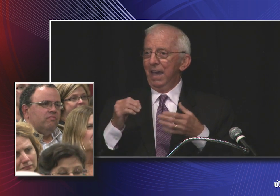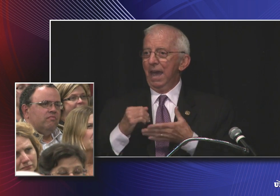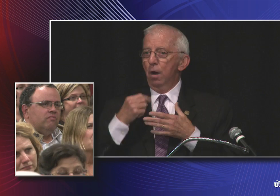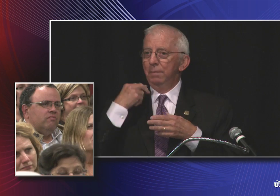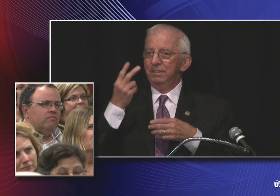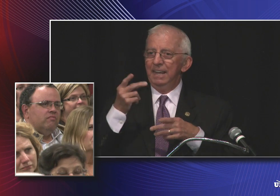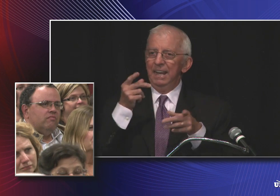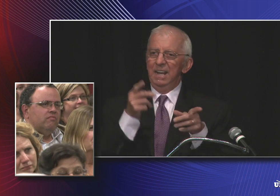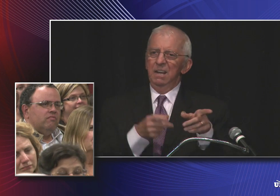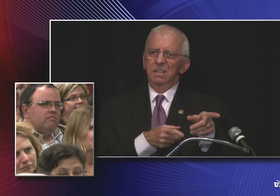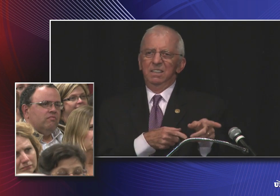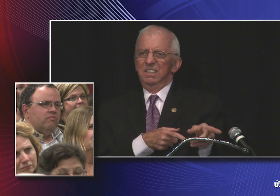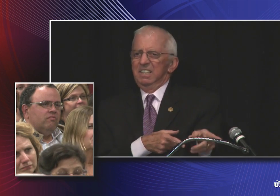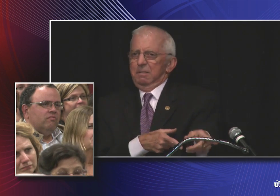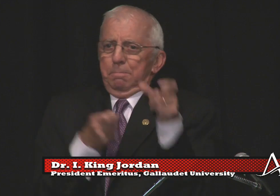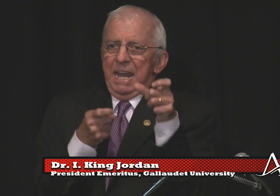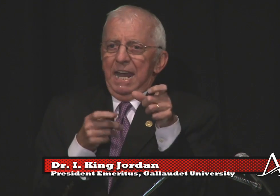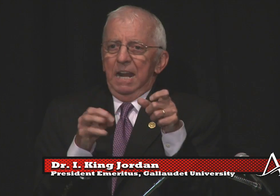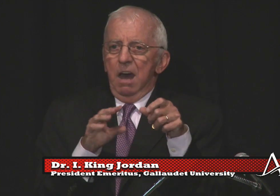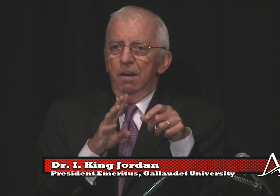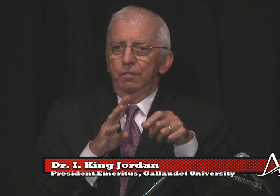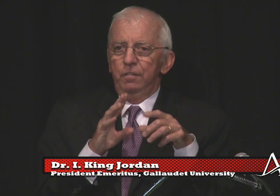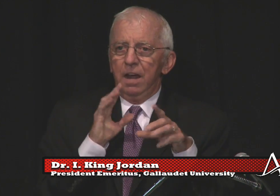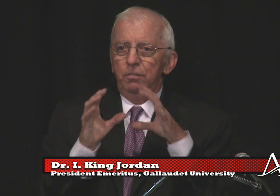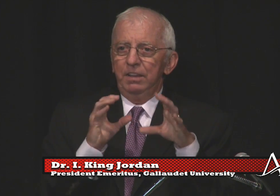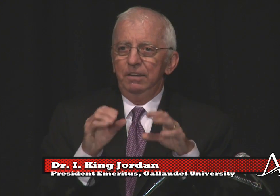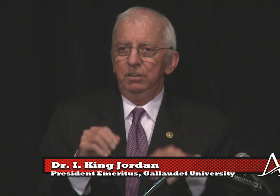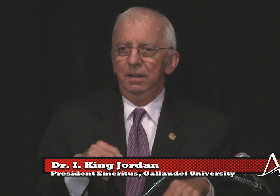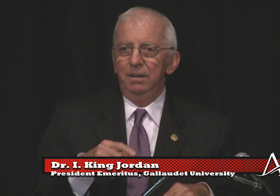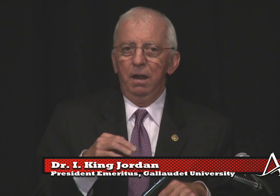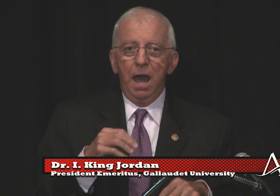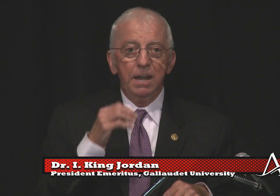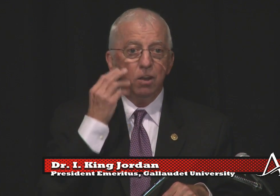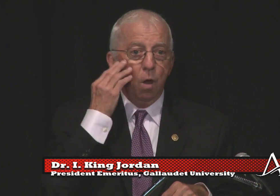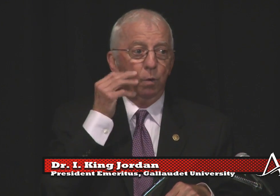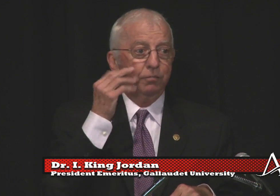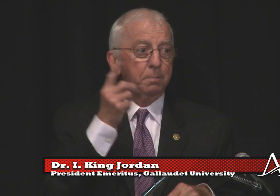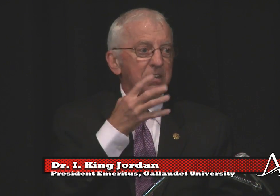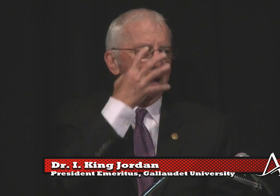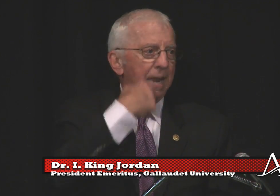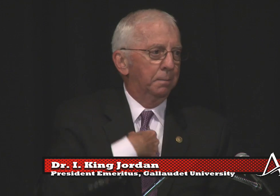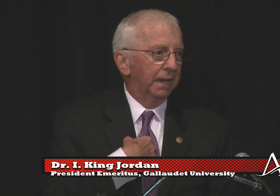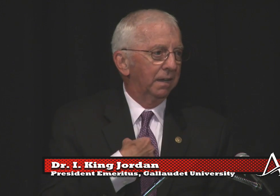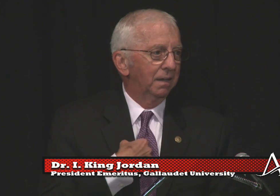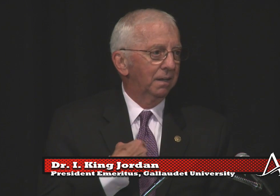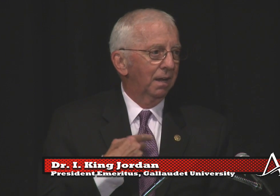They help me see speed of conversation. I know if somebody's mad at me.